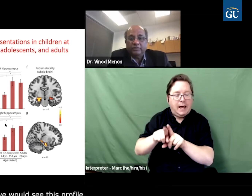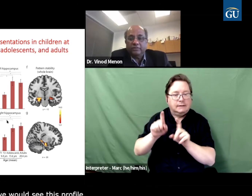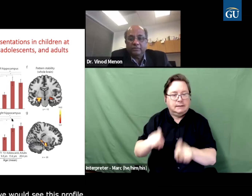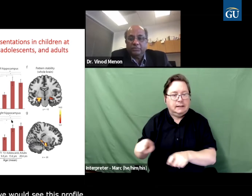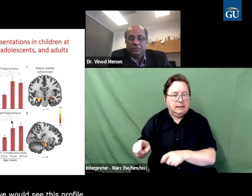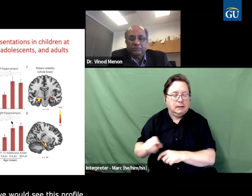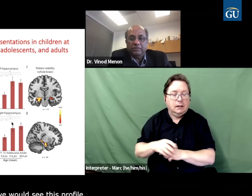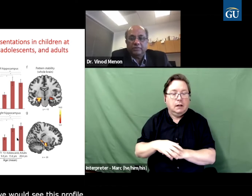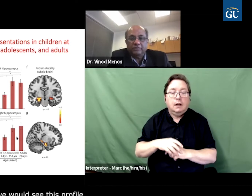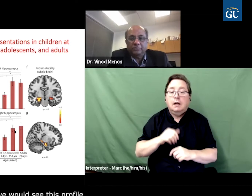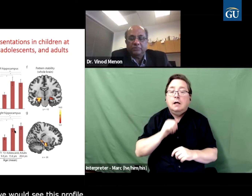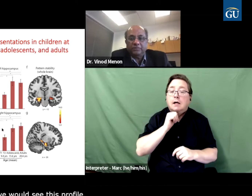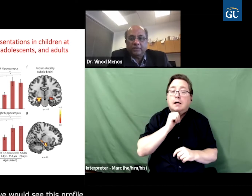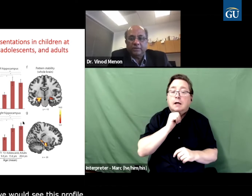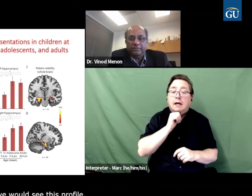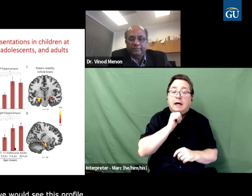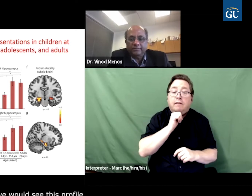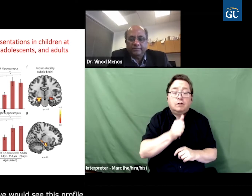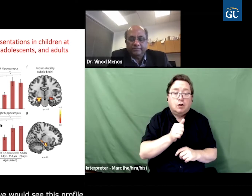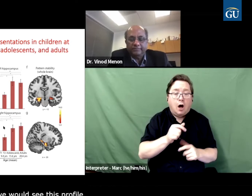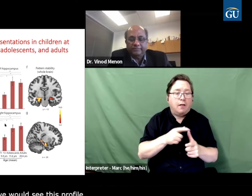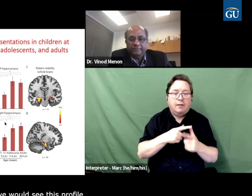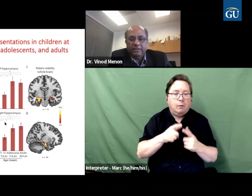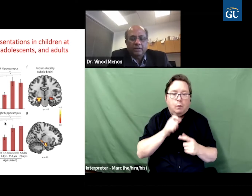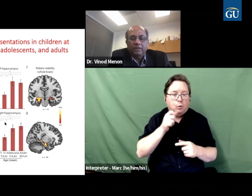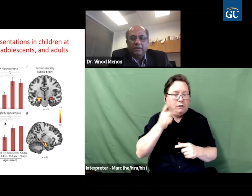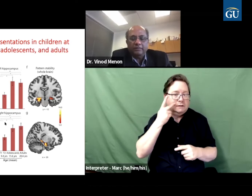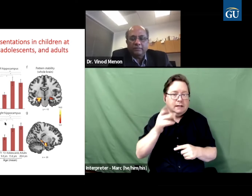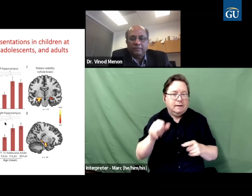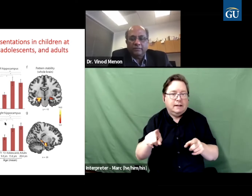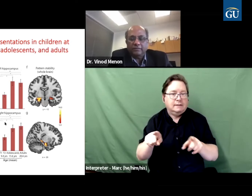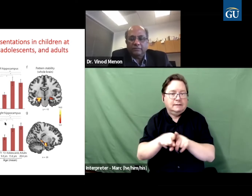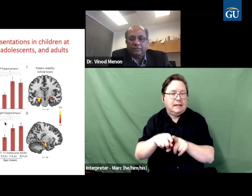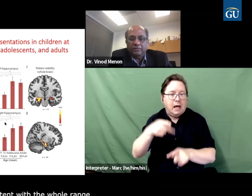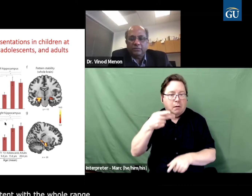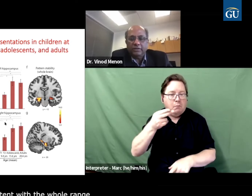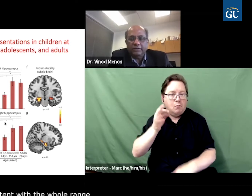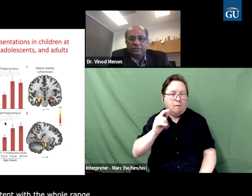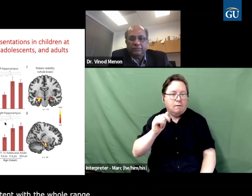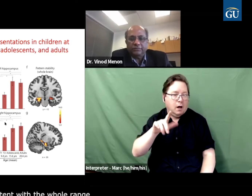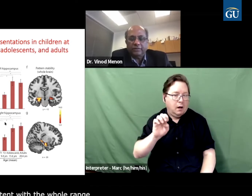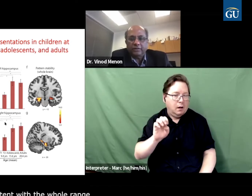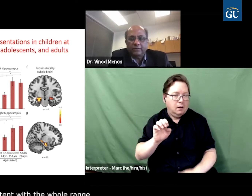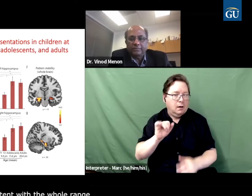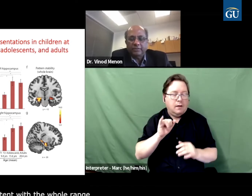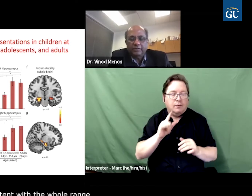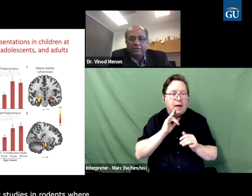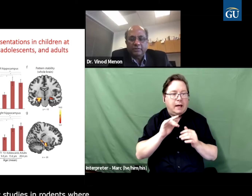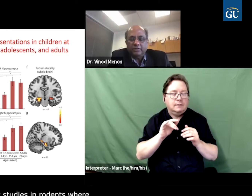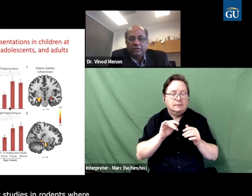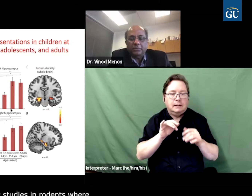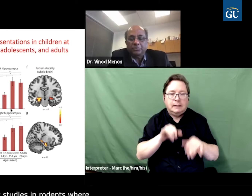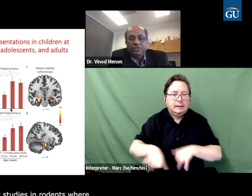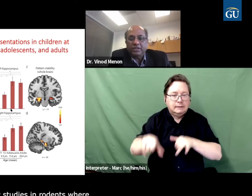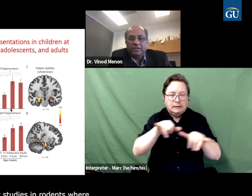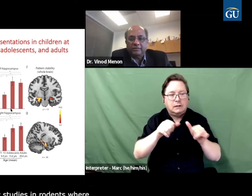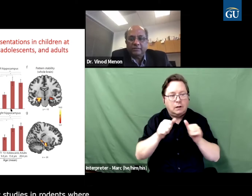it wasn't we would see this profile and it's consistent with a whole range